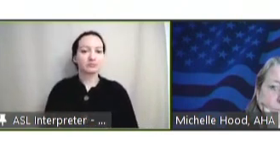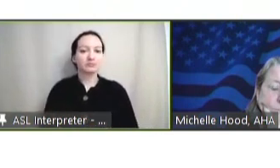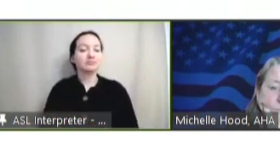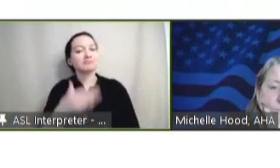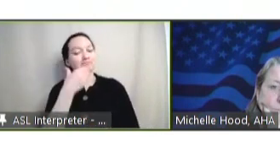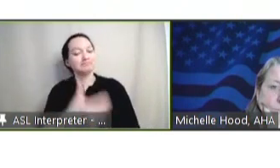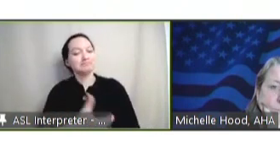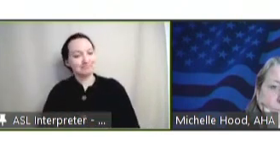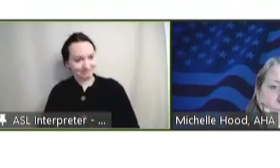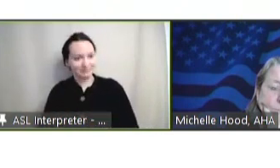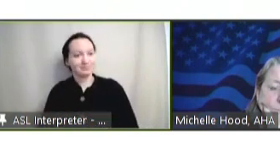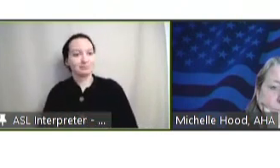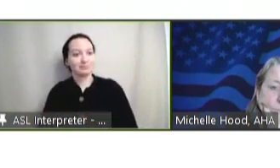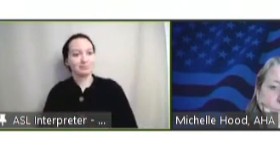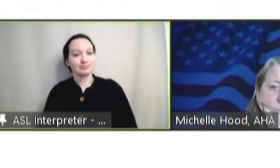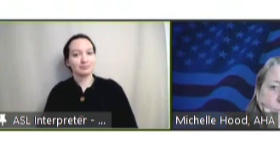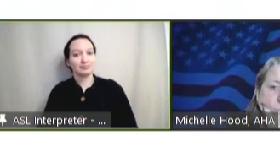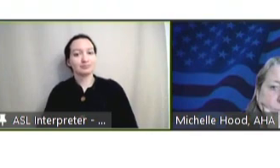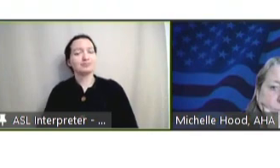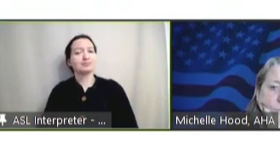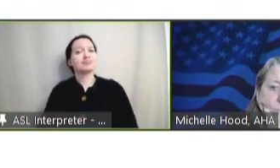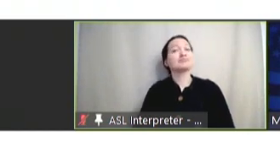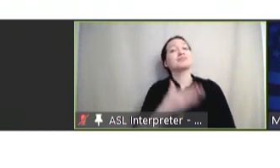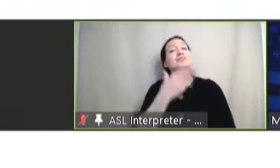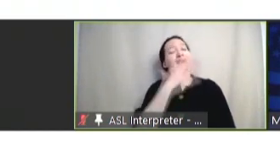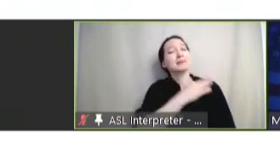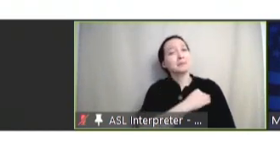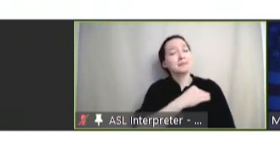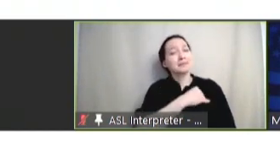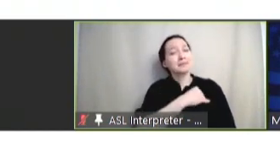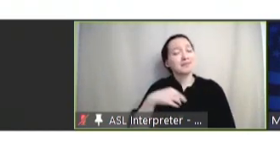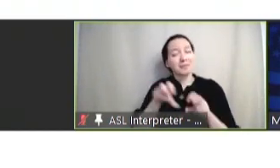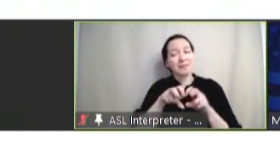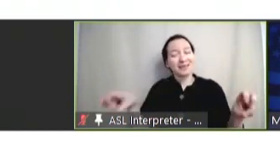Robert Hopkins: I want to thank the members of this panel. Thank the committee for your